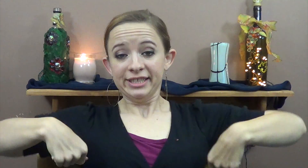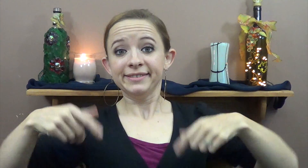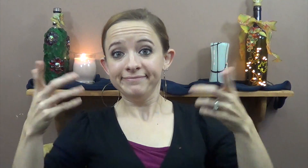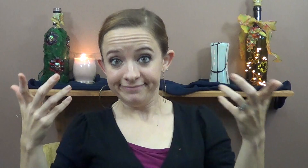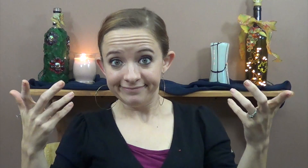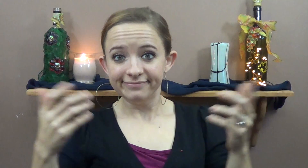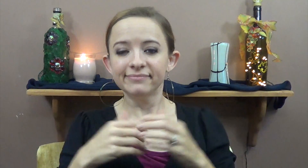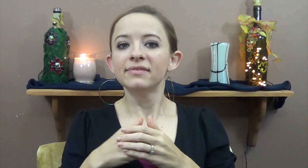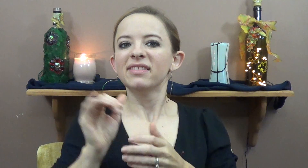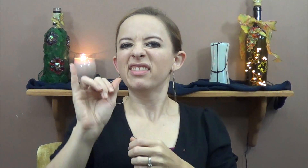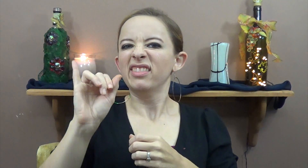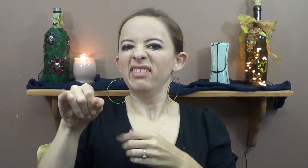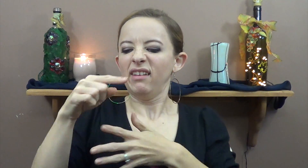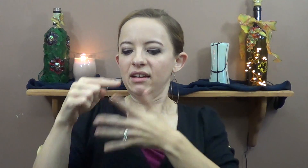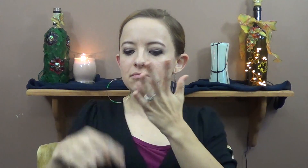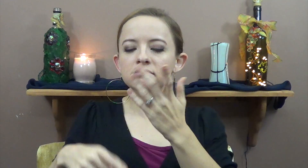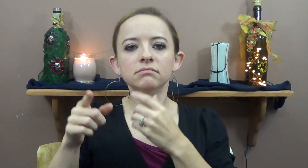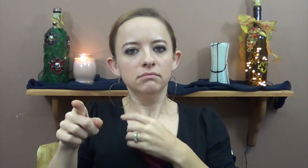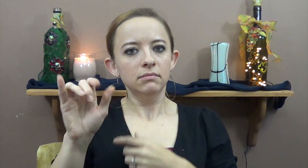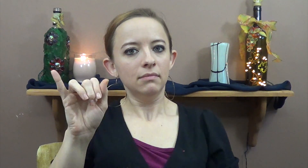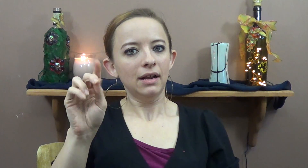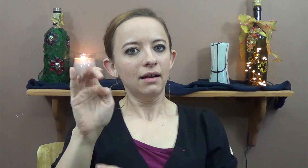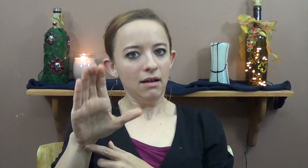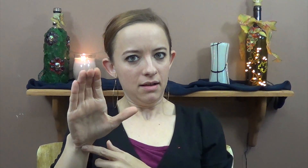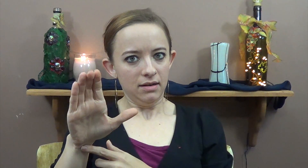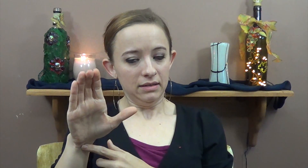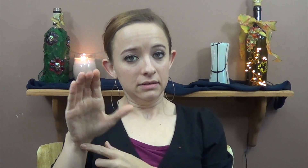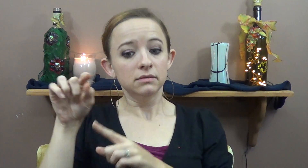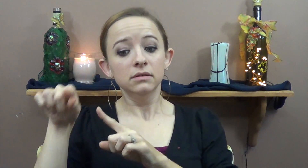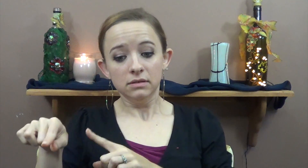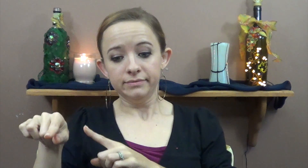bra which is up here. Same idea. So those are some examples of